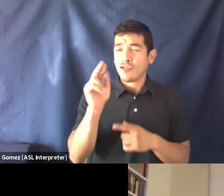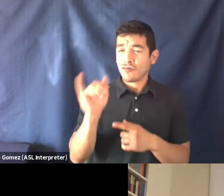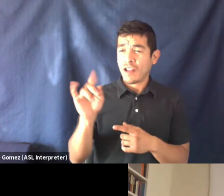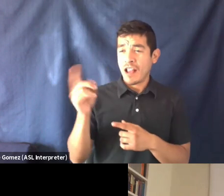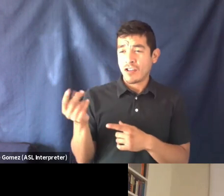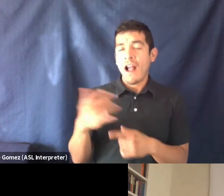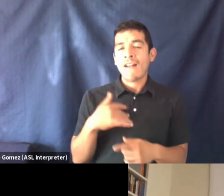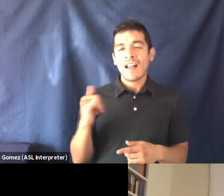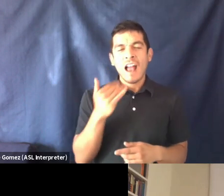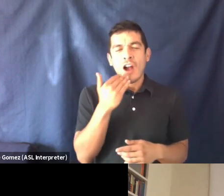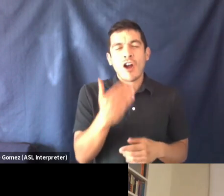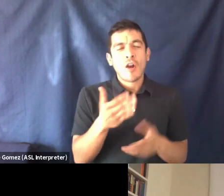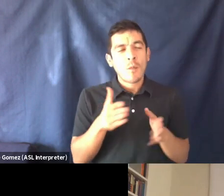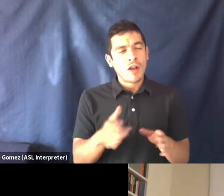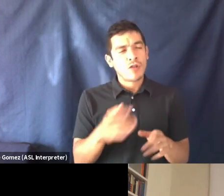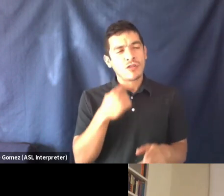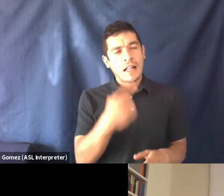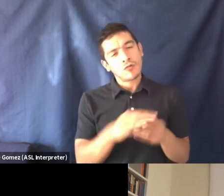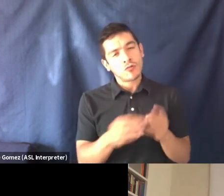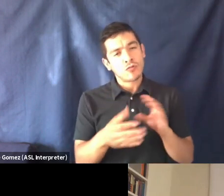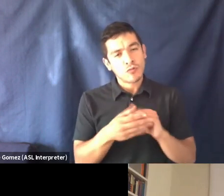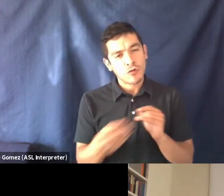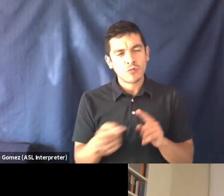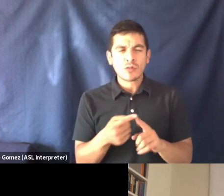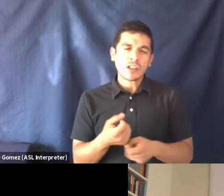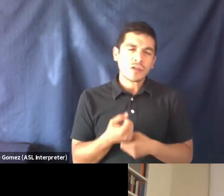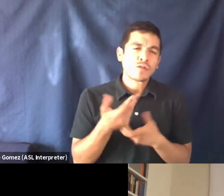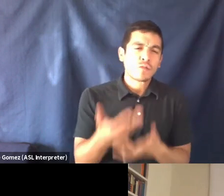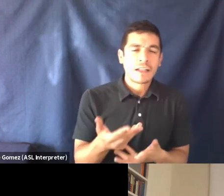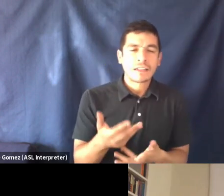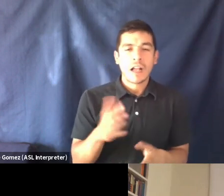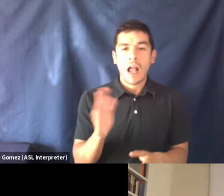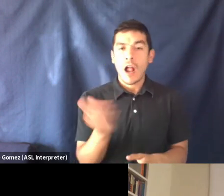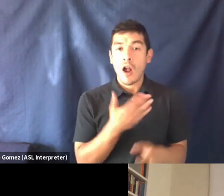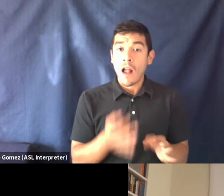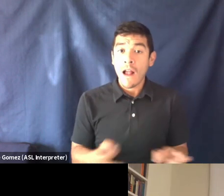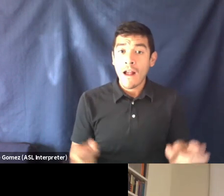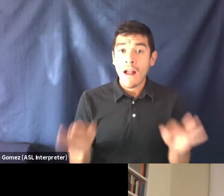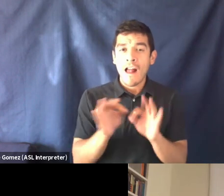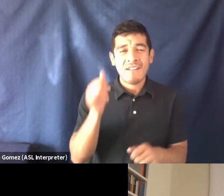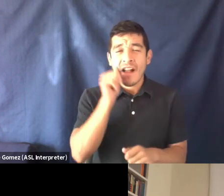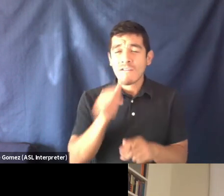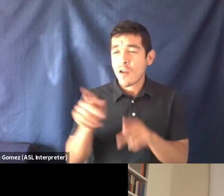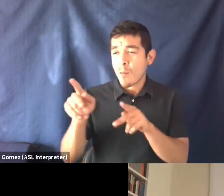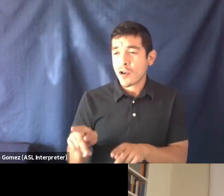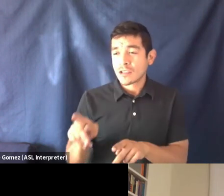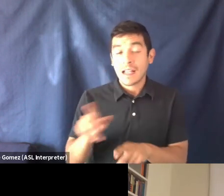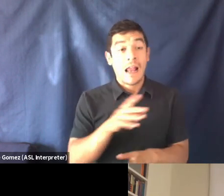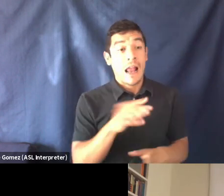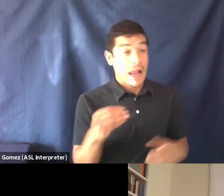for that story to sort of express and assert the value of every being in a way, especially with stray dogs,